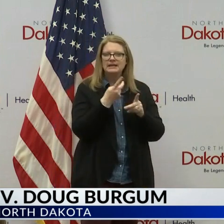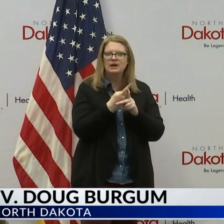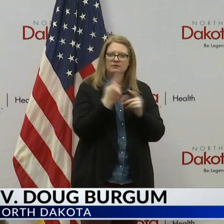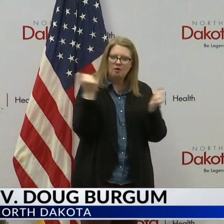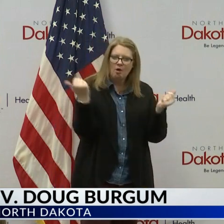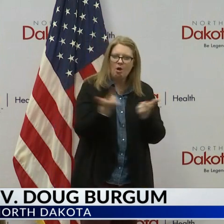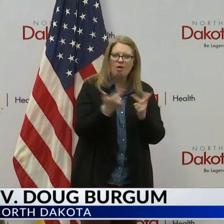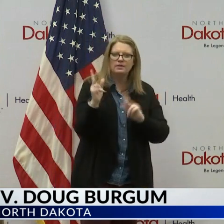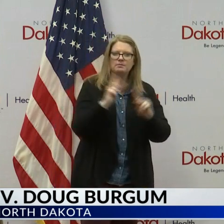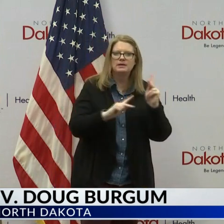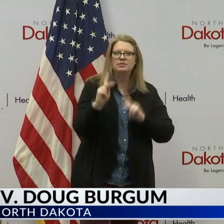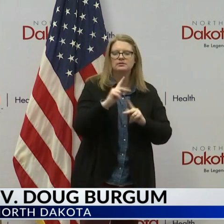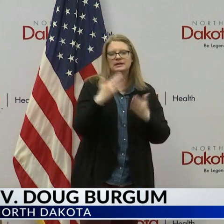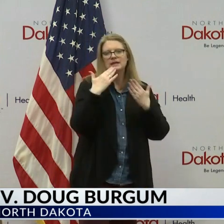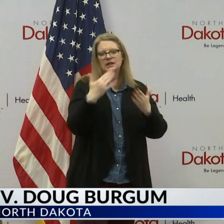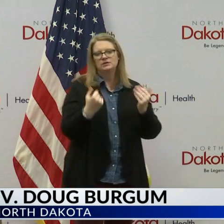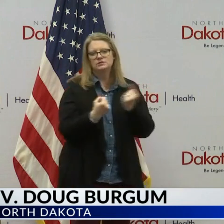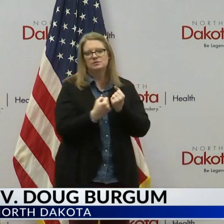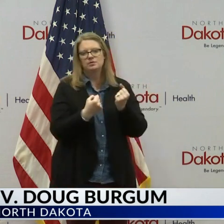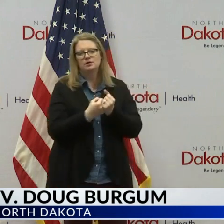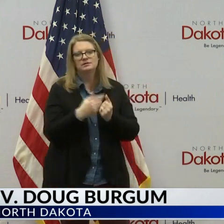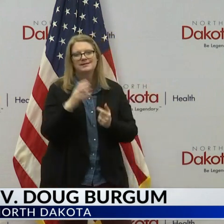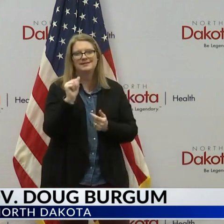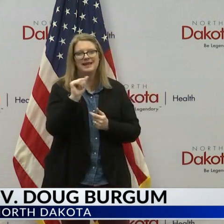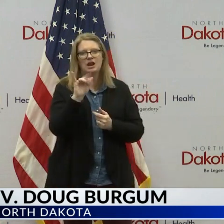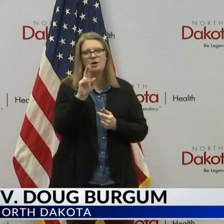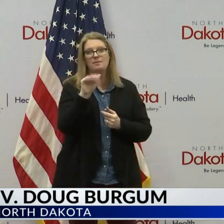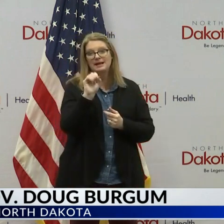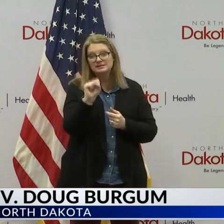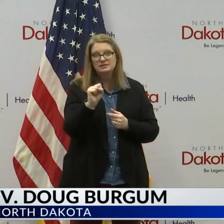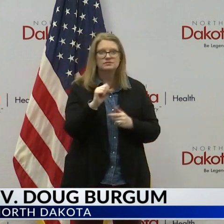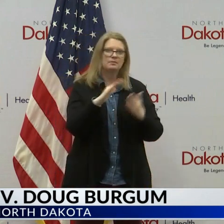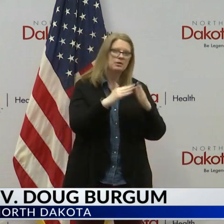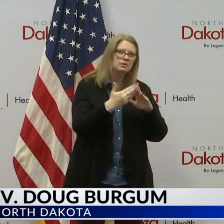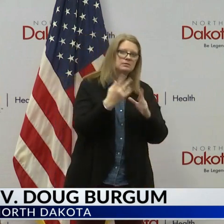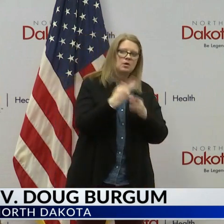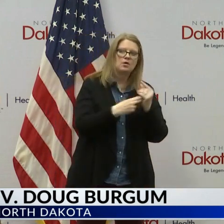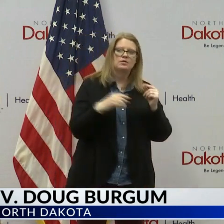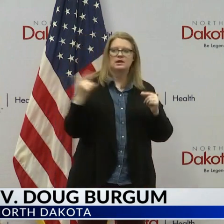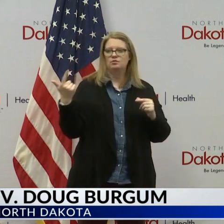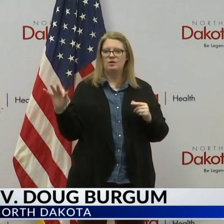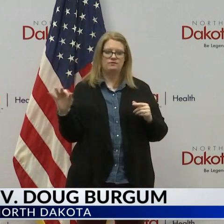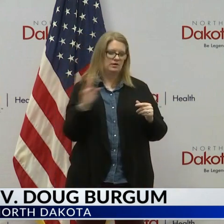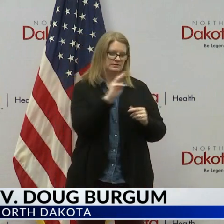BASES OF HOW SMARTLY THEY ARE HANDLING THE BASES AT THE TIME OF CRISIS AND THANK YOU TO ALL